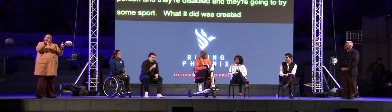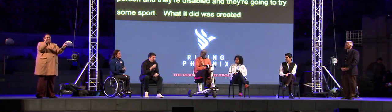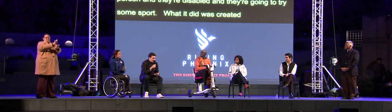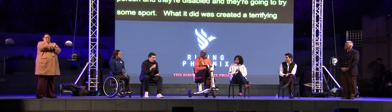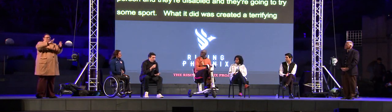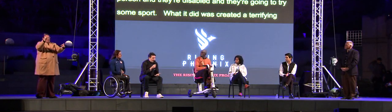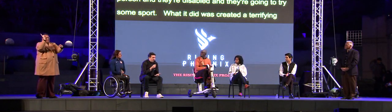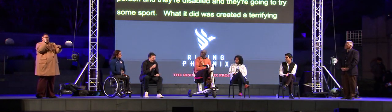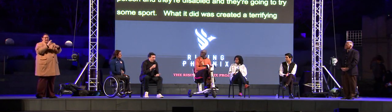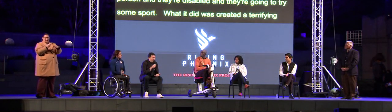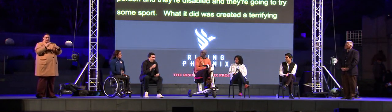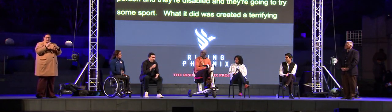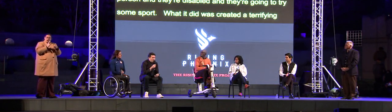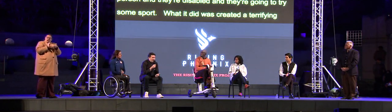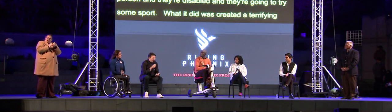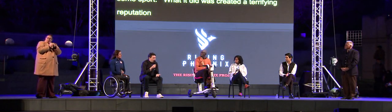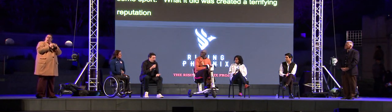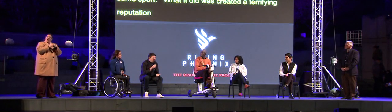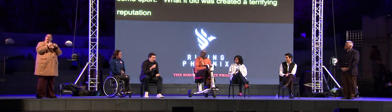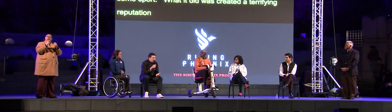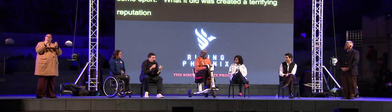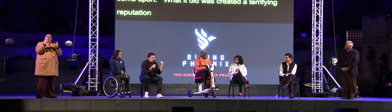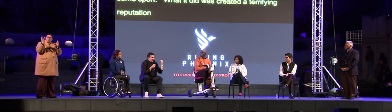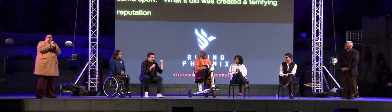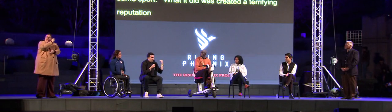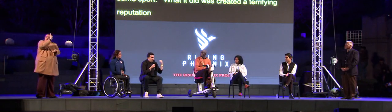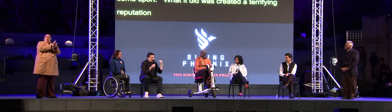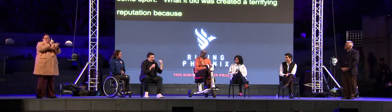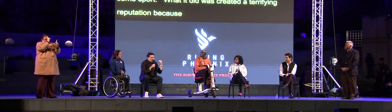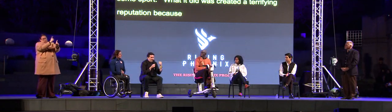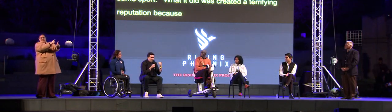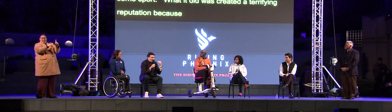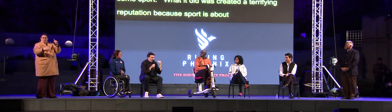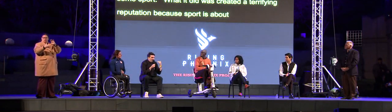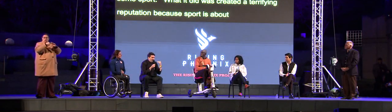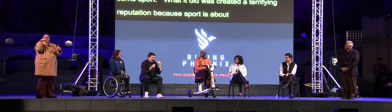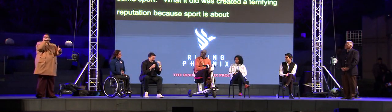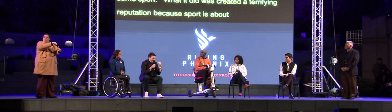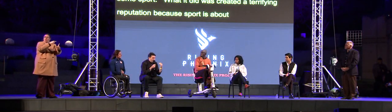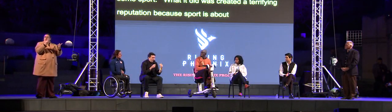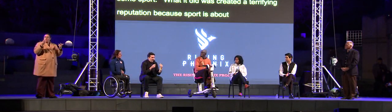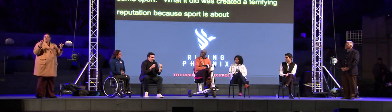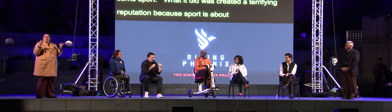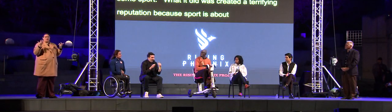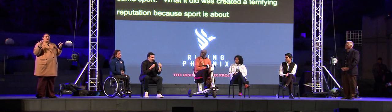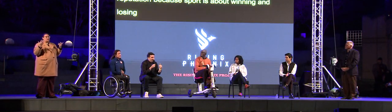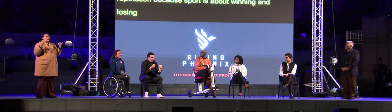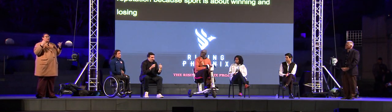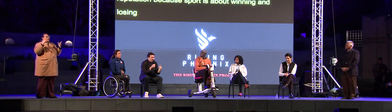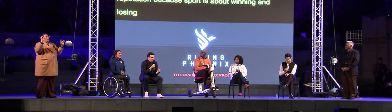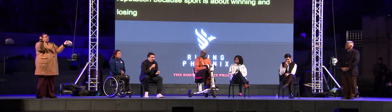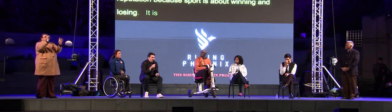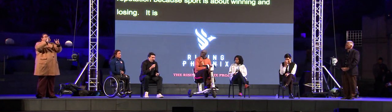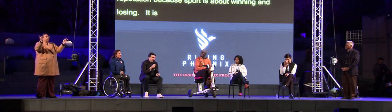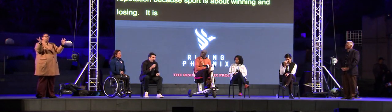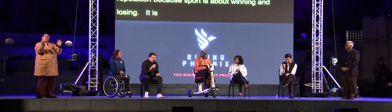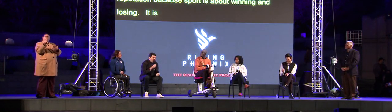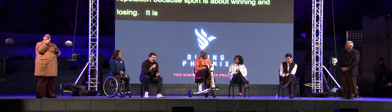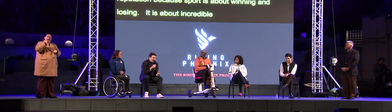because sport is about winning and losing. You saw it. It's about incredible athletes, and so I think,